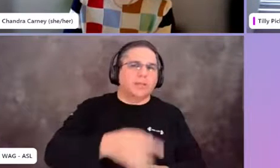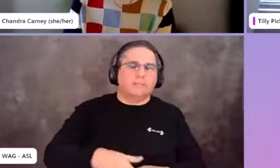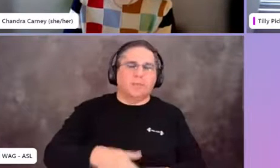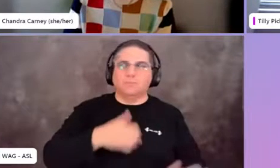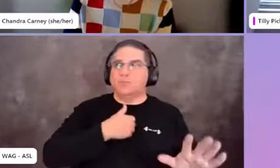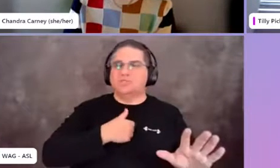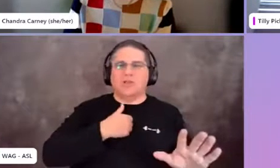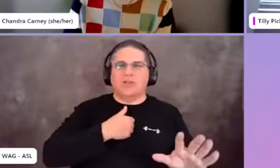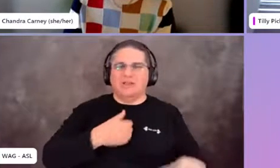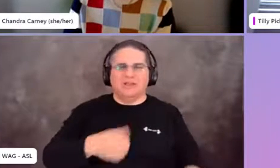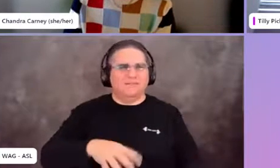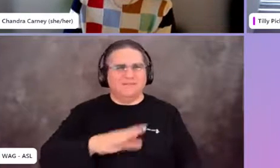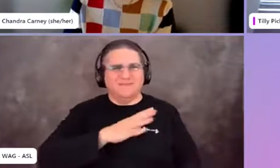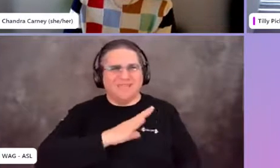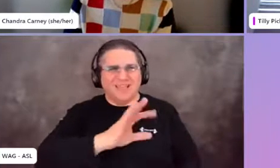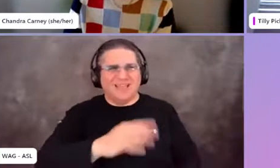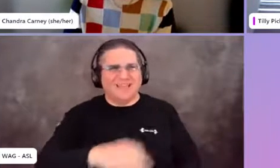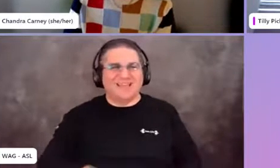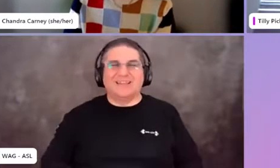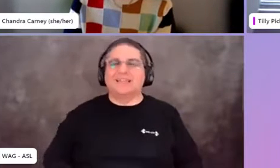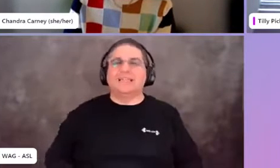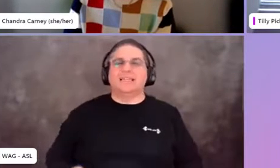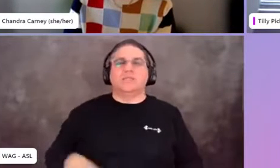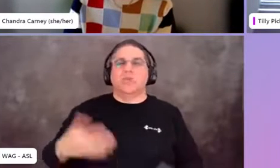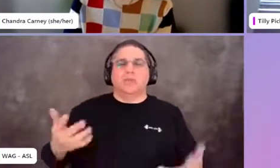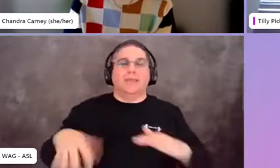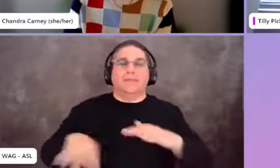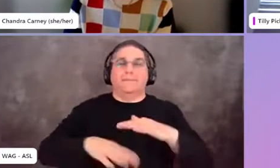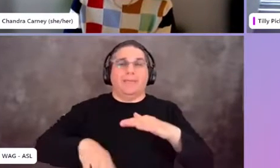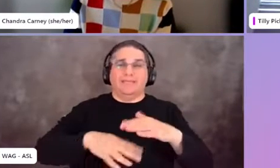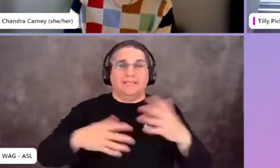can't-- [GREG] I think you slipped down